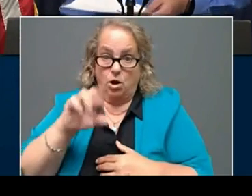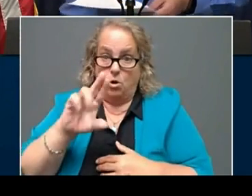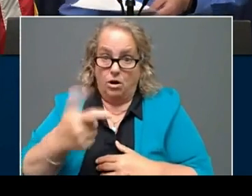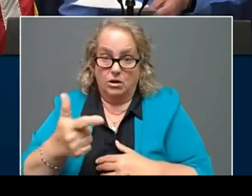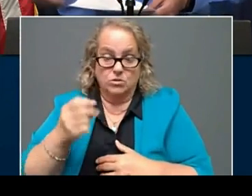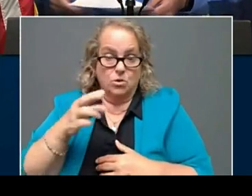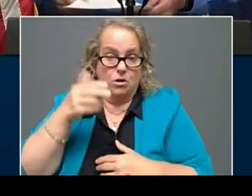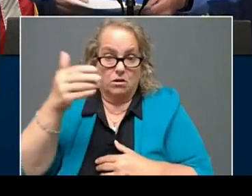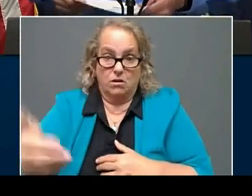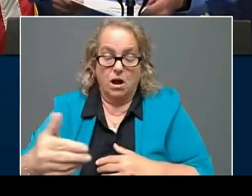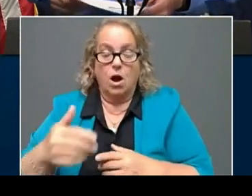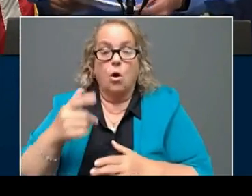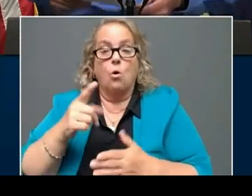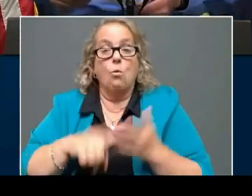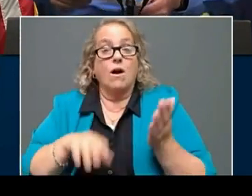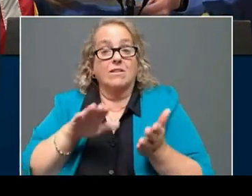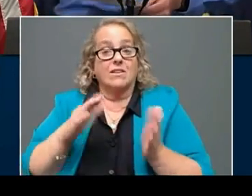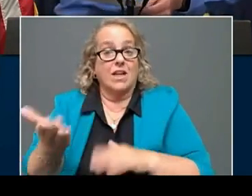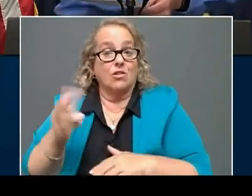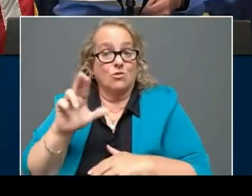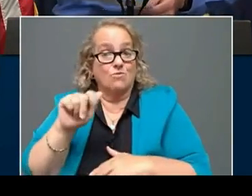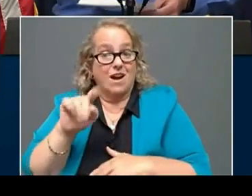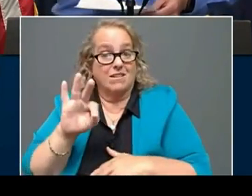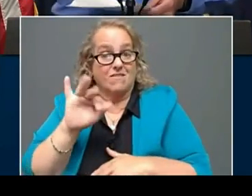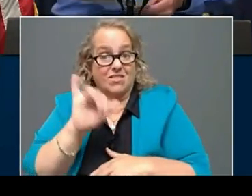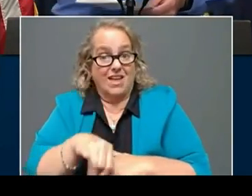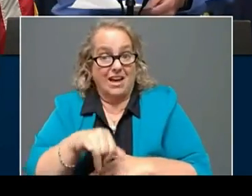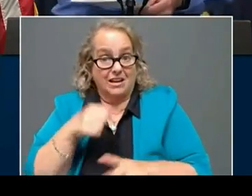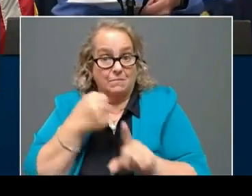mortality impacted this is. But in places that are ahead of us in this